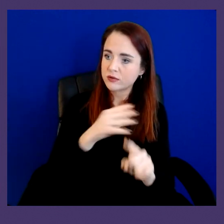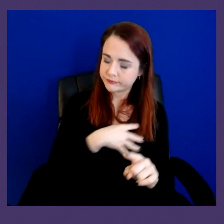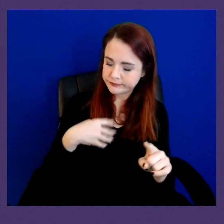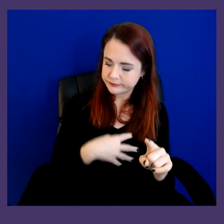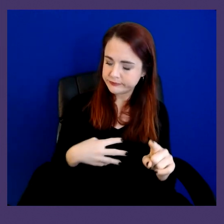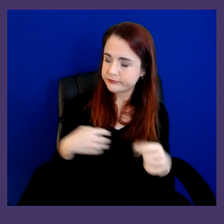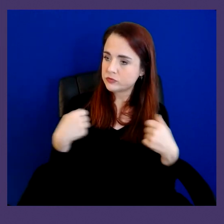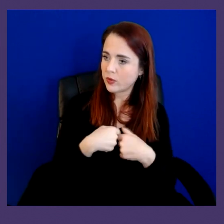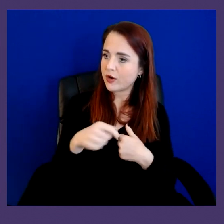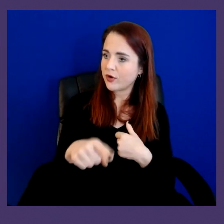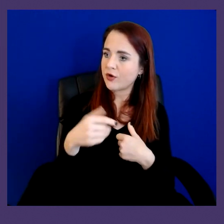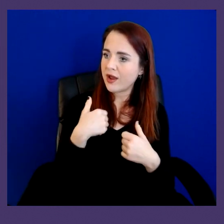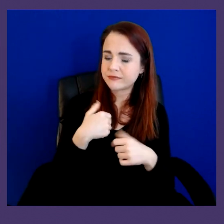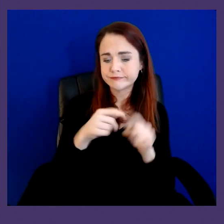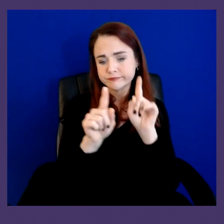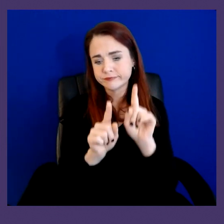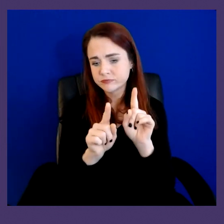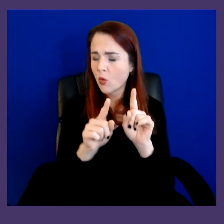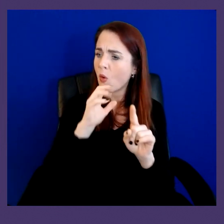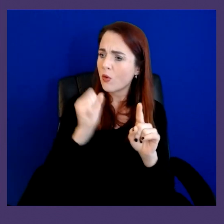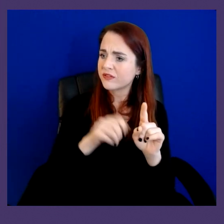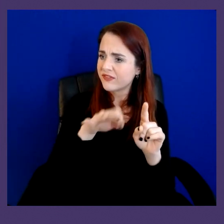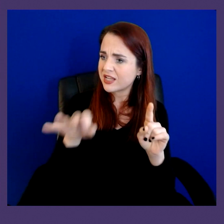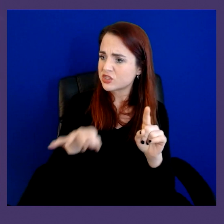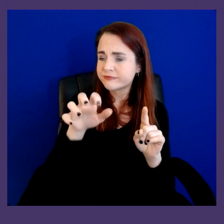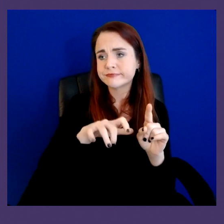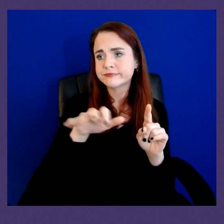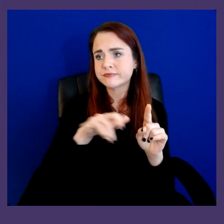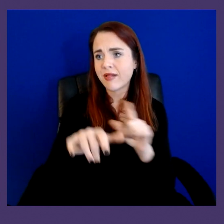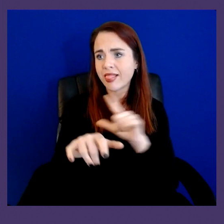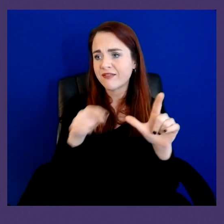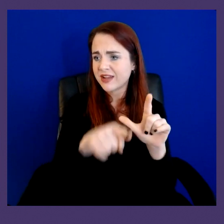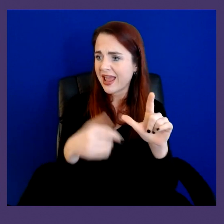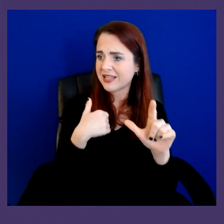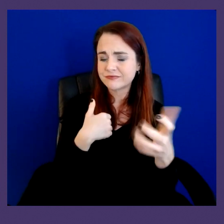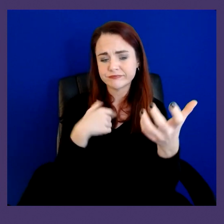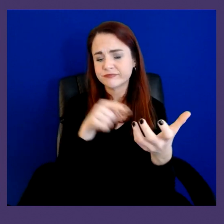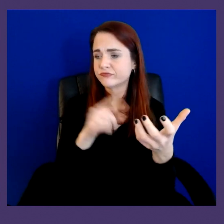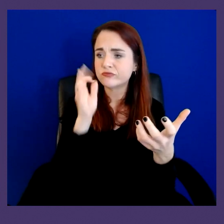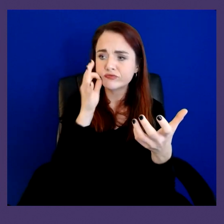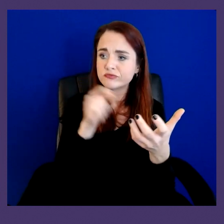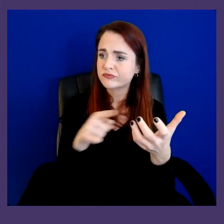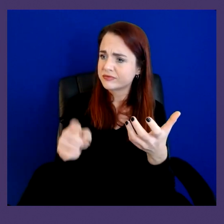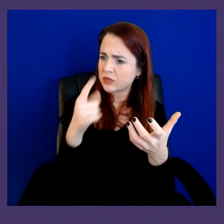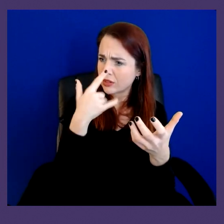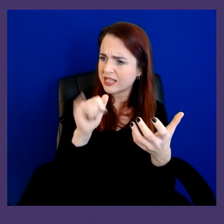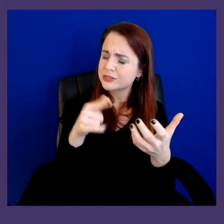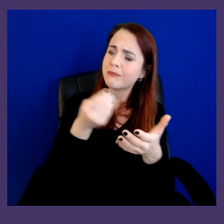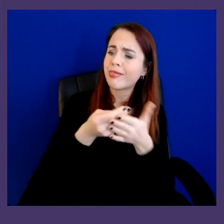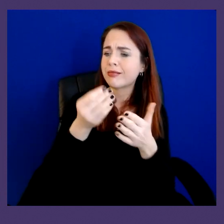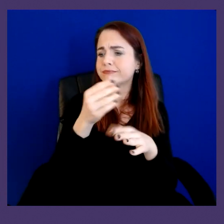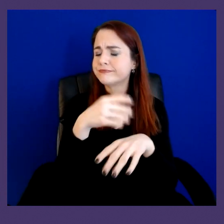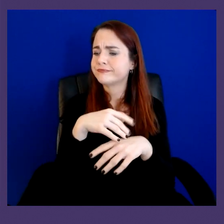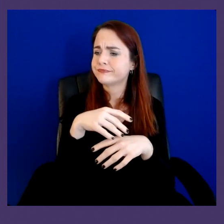an old-fashioned cash register to her left. She is holding a pomegranate in her right hand and appears to be playing shopkeeper. On the counter, there are several bottles with brown liquid,